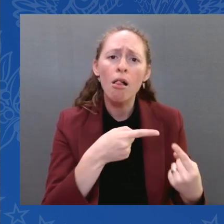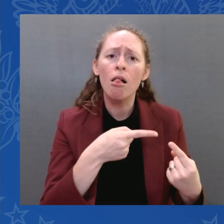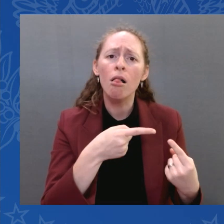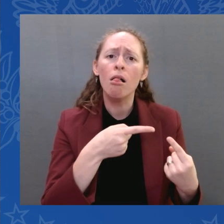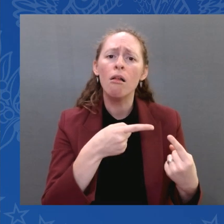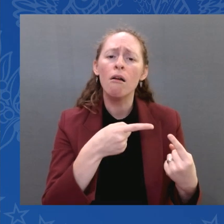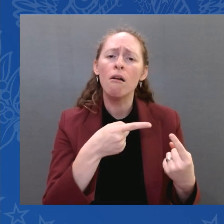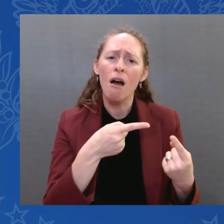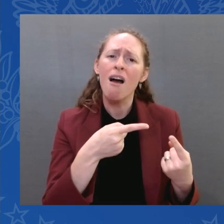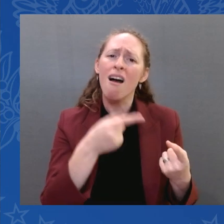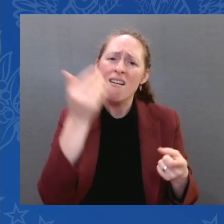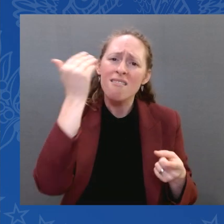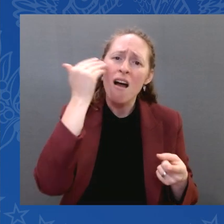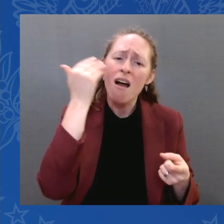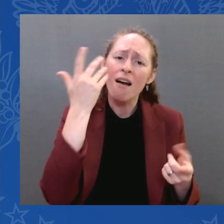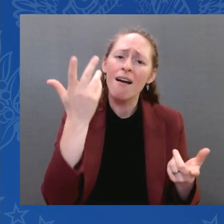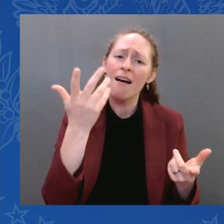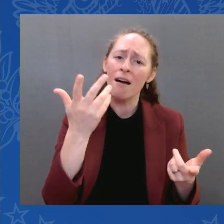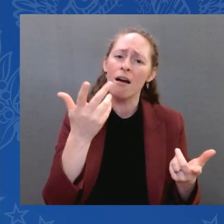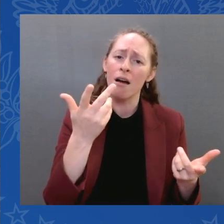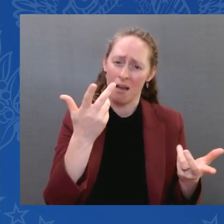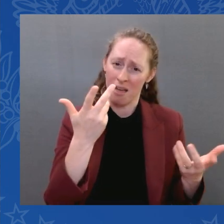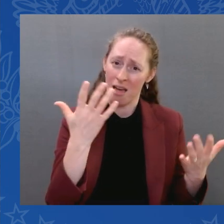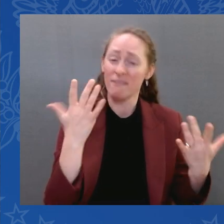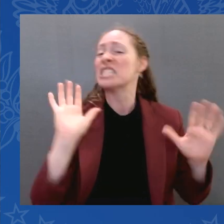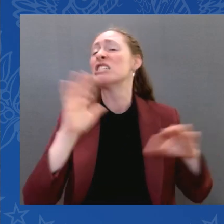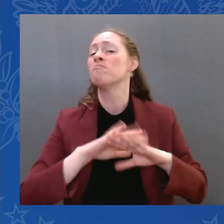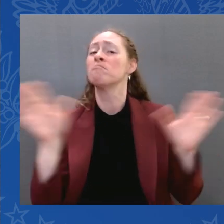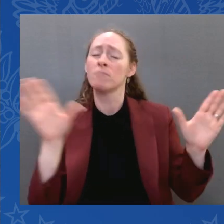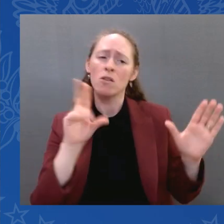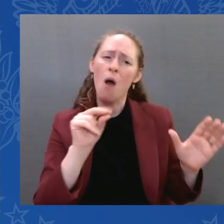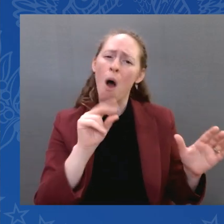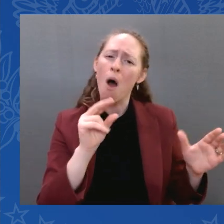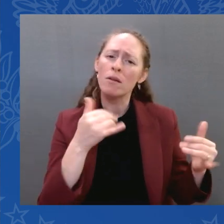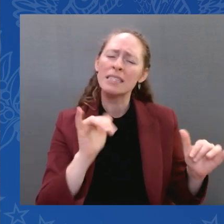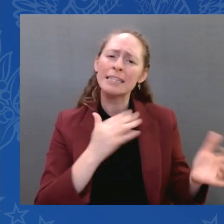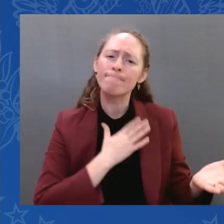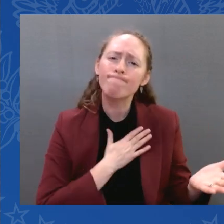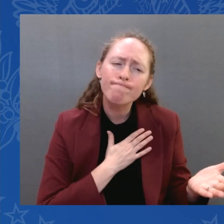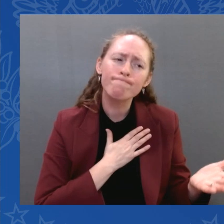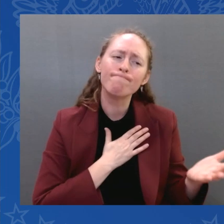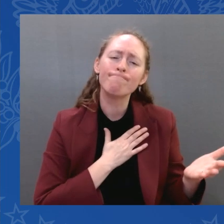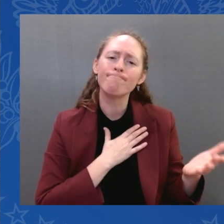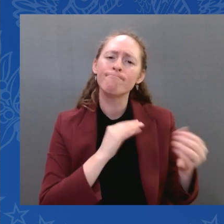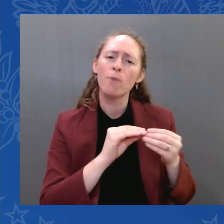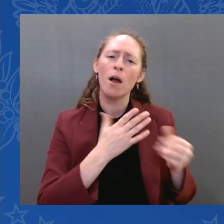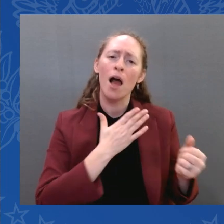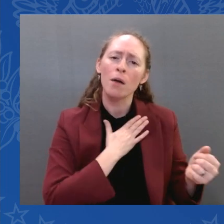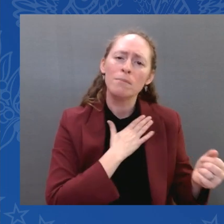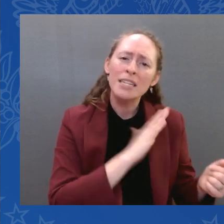We used to have debates with me and for example, Jim Eastland, with whom I agreed on virtually nothing